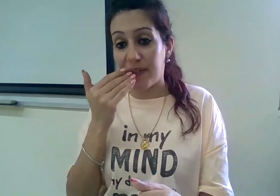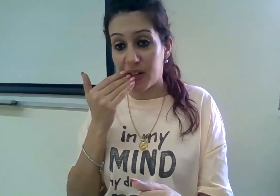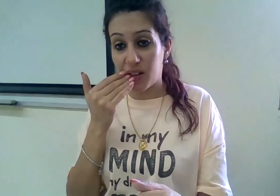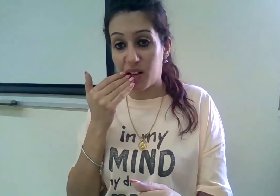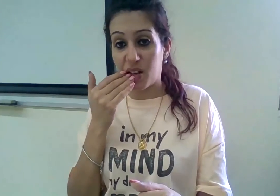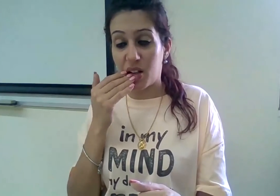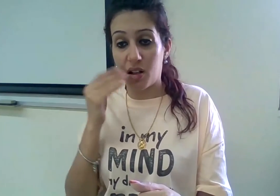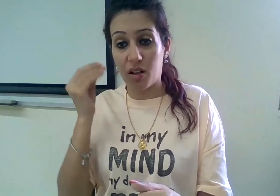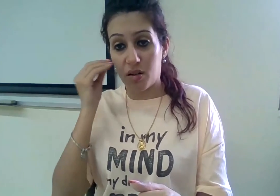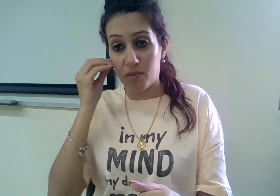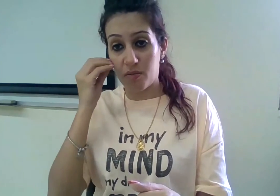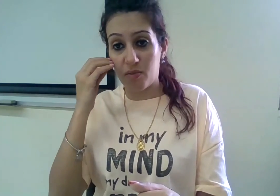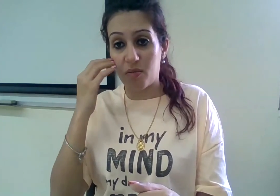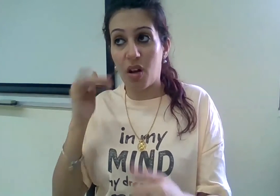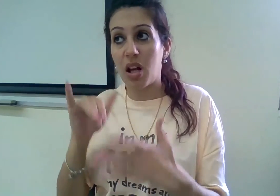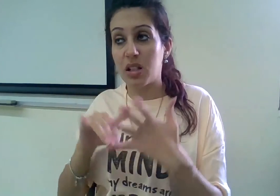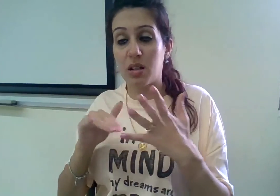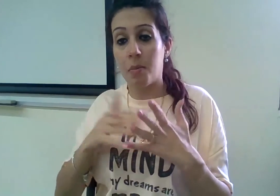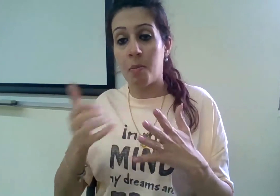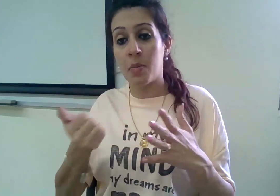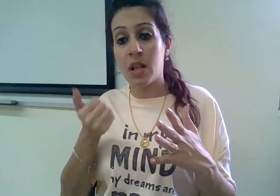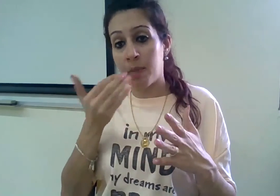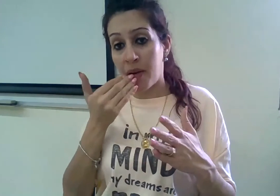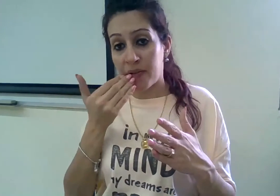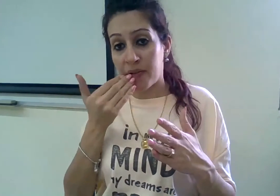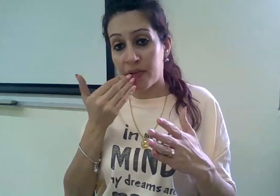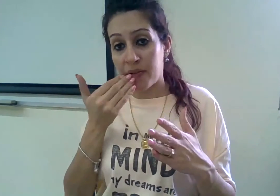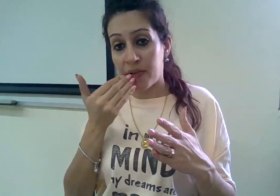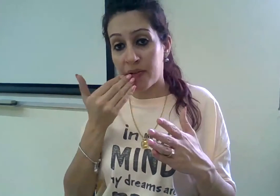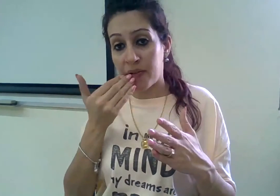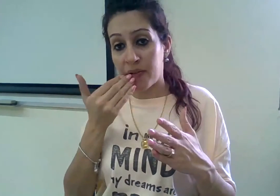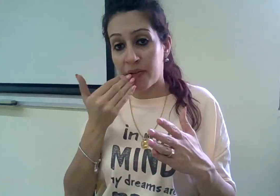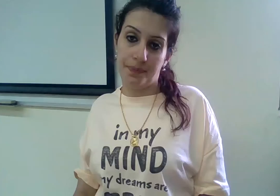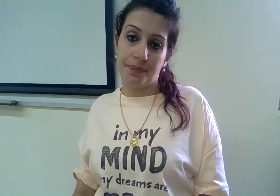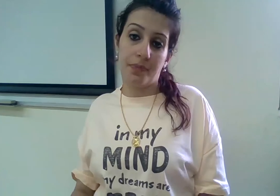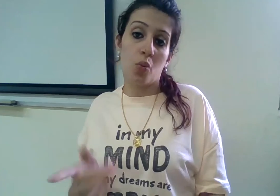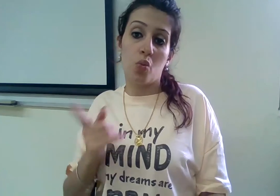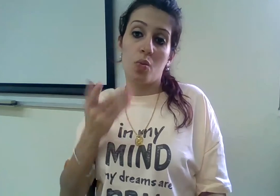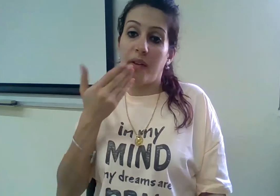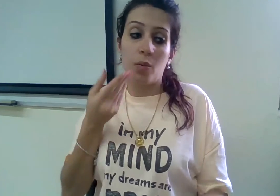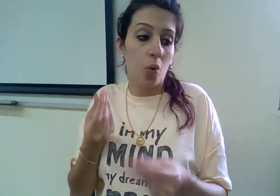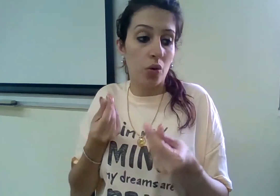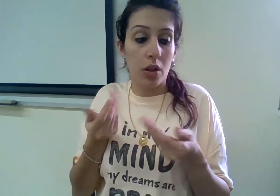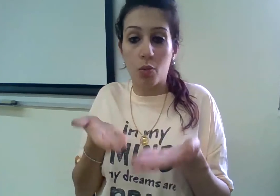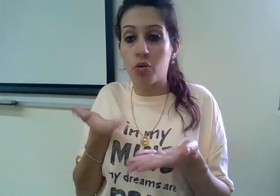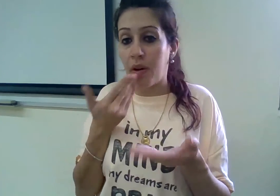Which means that children and the parents, they can not only learn those knowledge